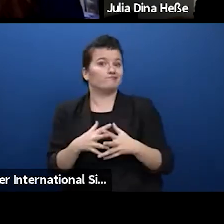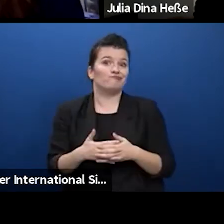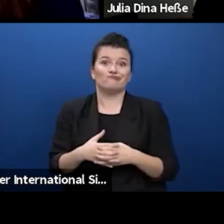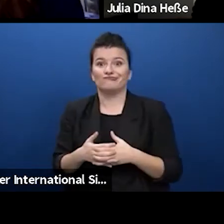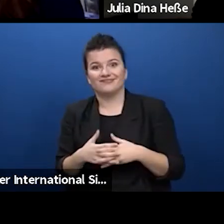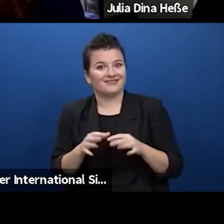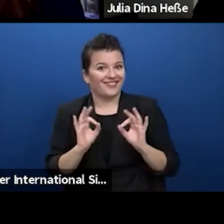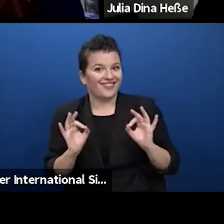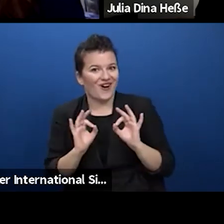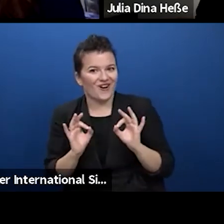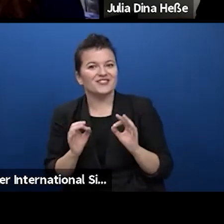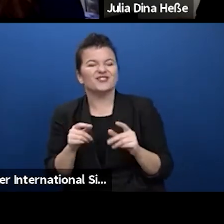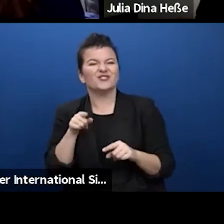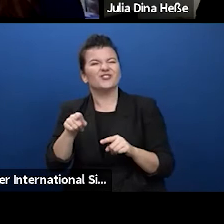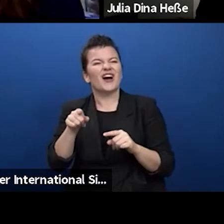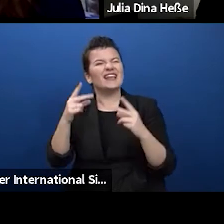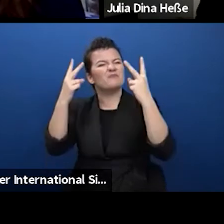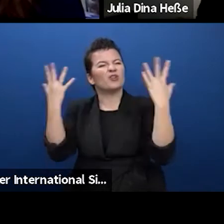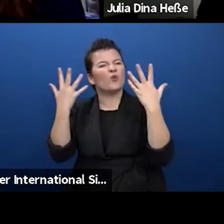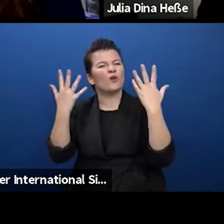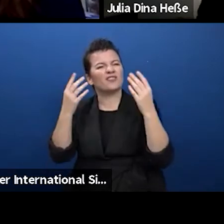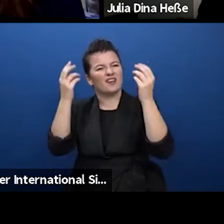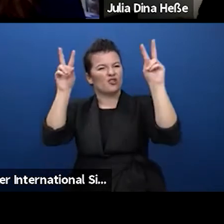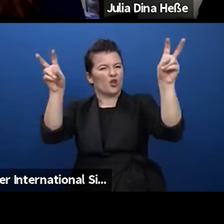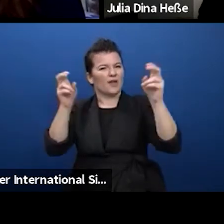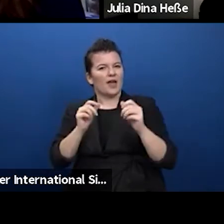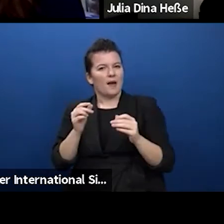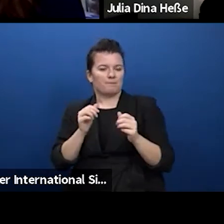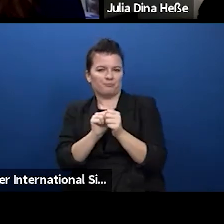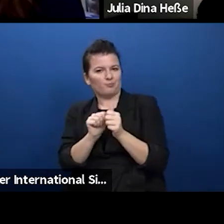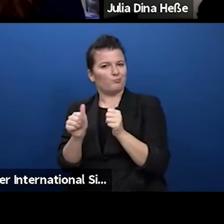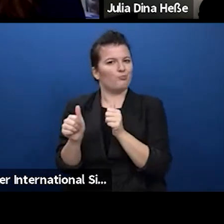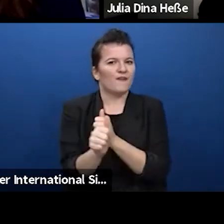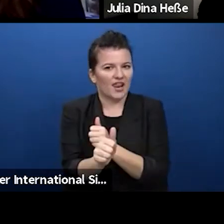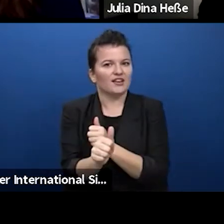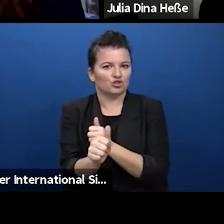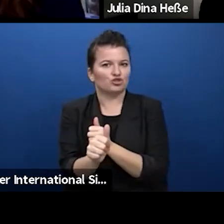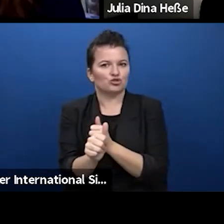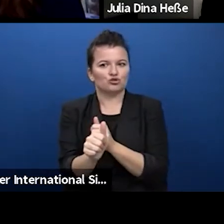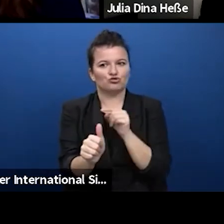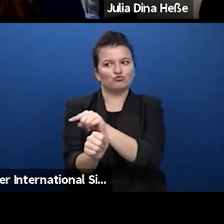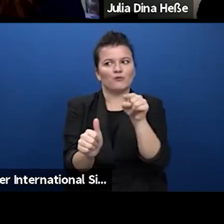is something I'll stick a point I think in the work. Discussion is strongly starting in Germany,